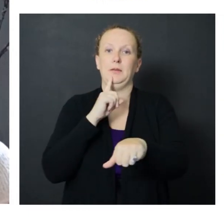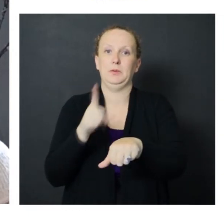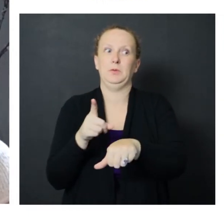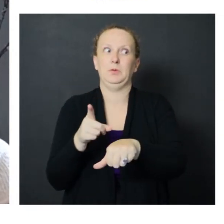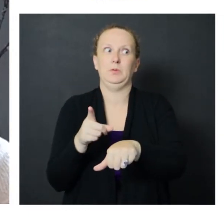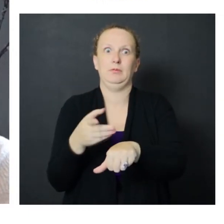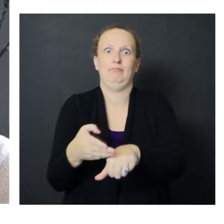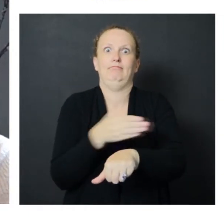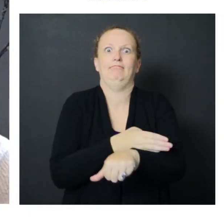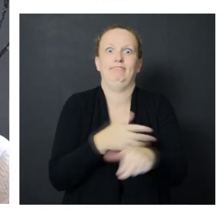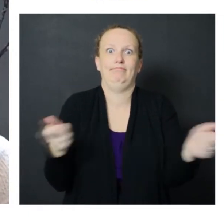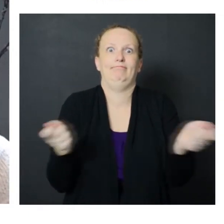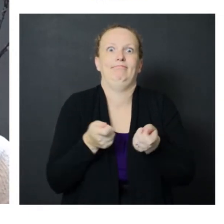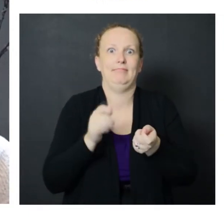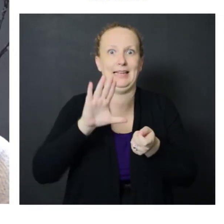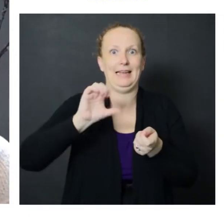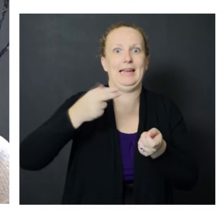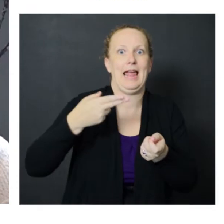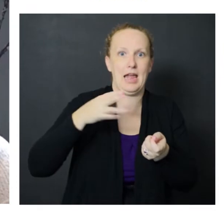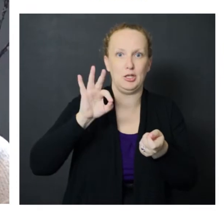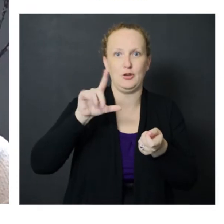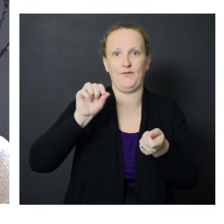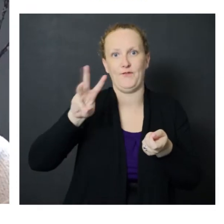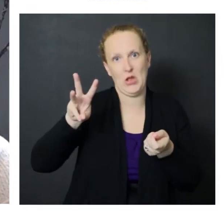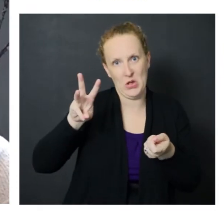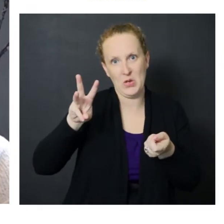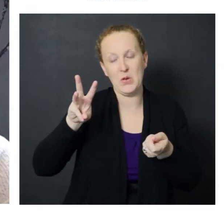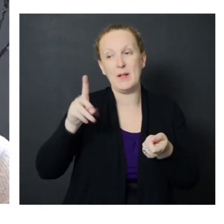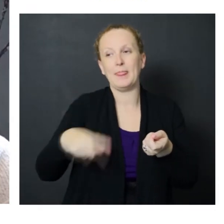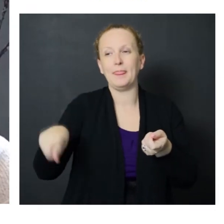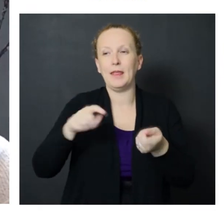their cash flow at coming up with different